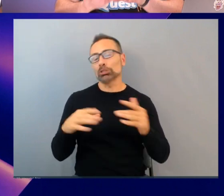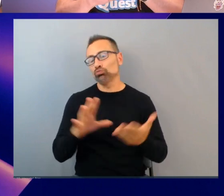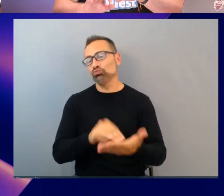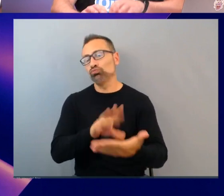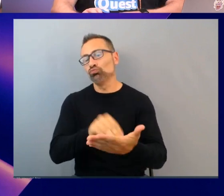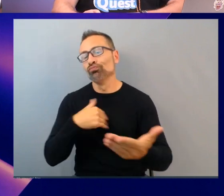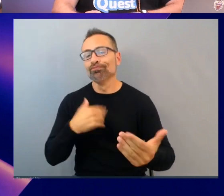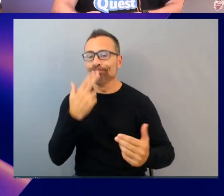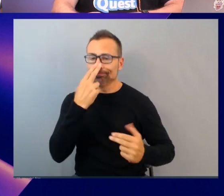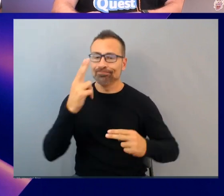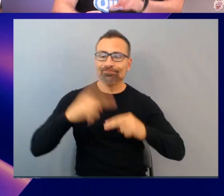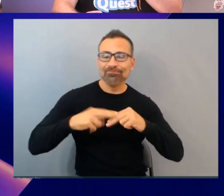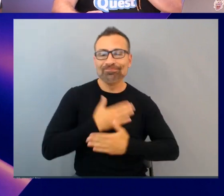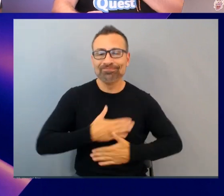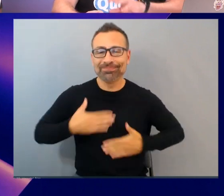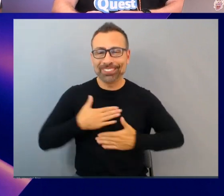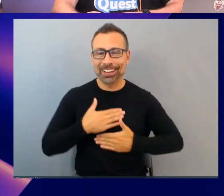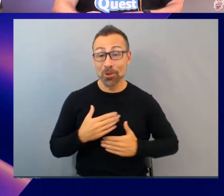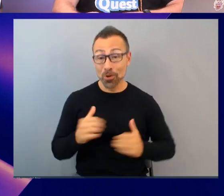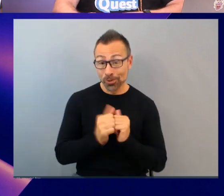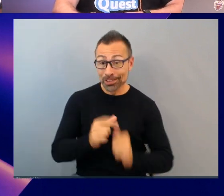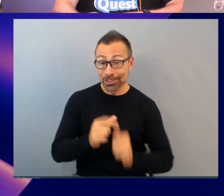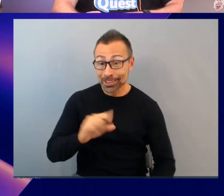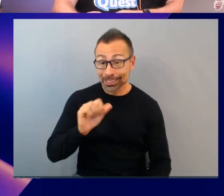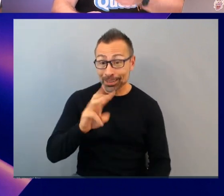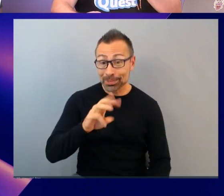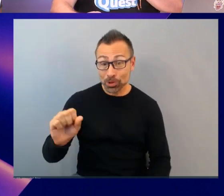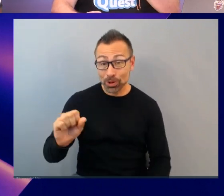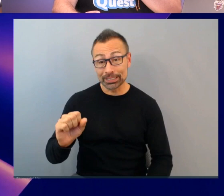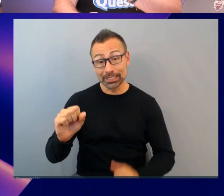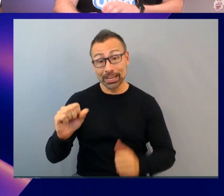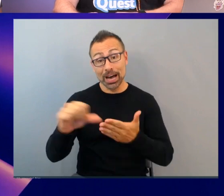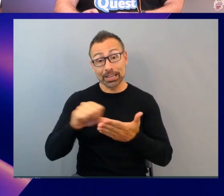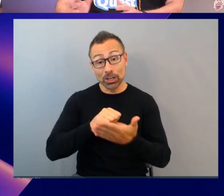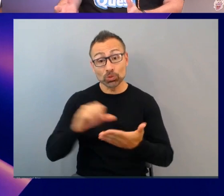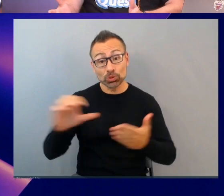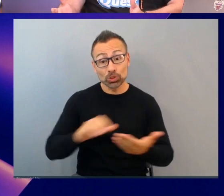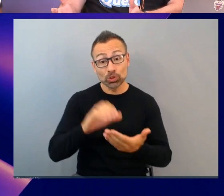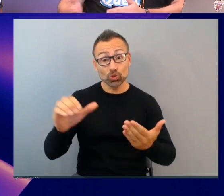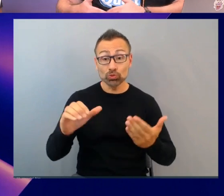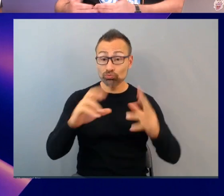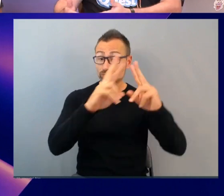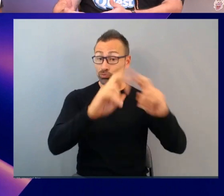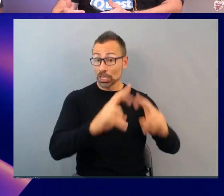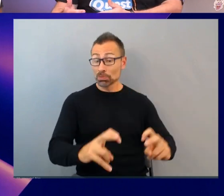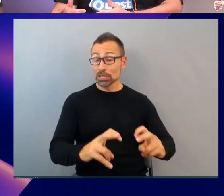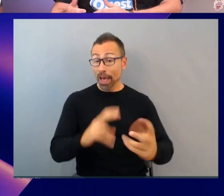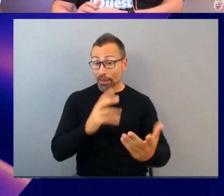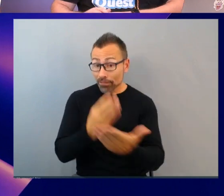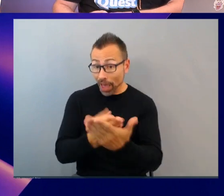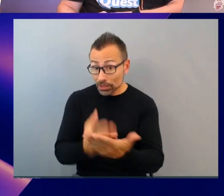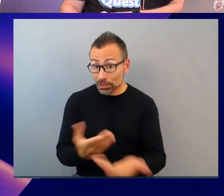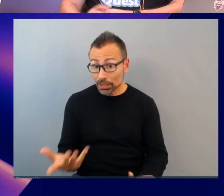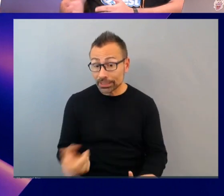With real AWS accounts where you do assessments. And you validate. Because it's a game, you need to pass the level. Play the game, yeah. - It's not only about